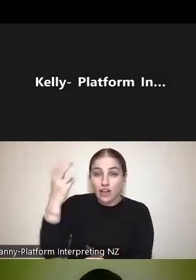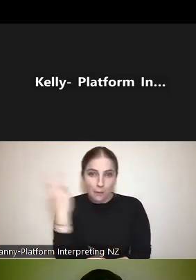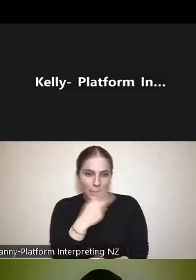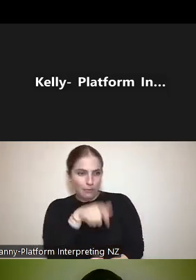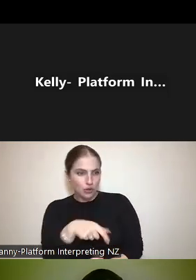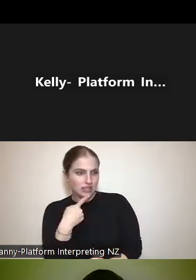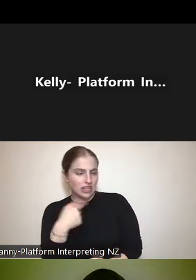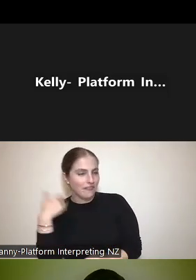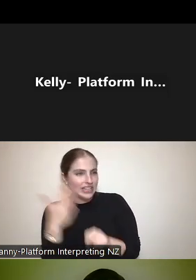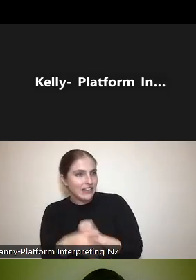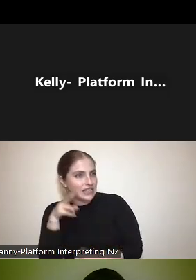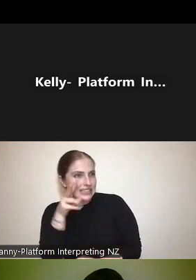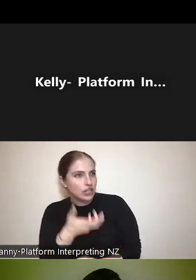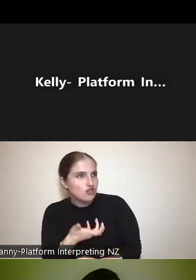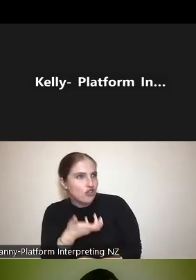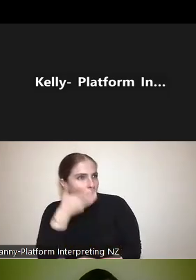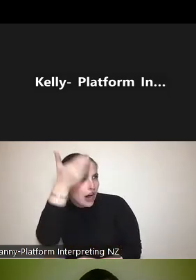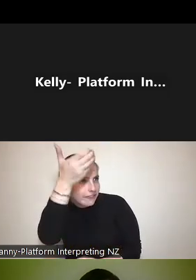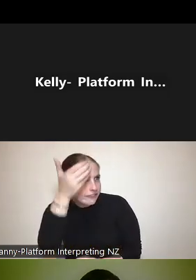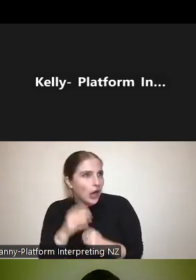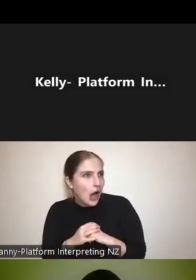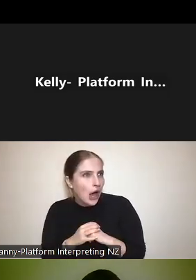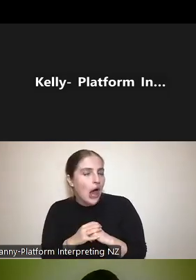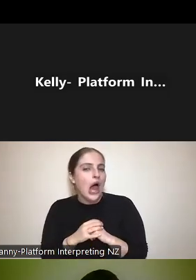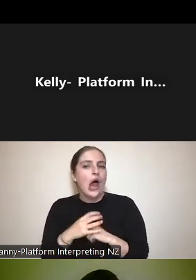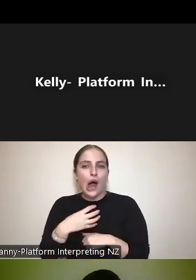So having some guidance as to, you know, what's the right language to use,